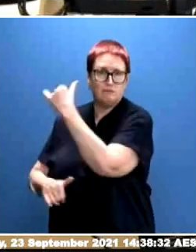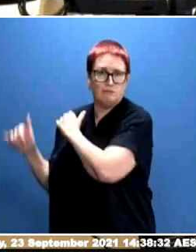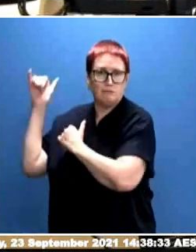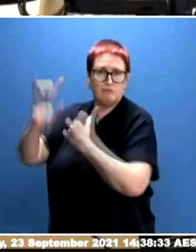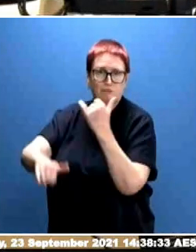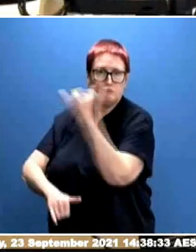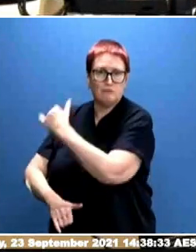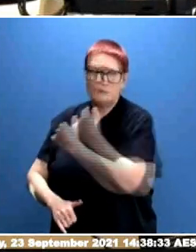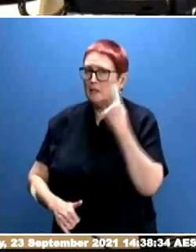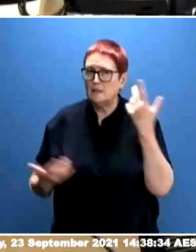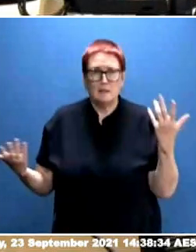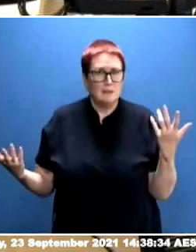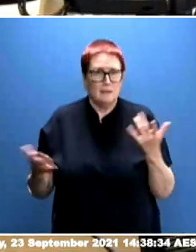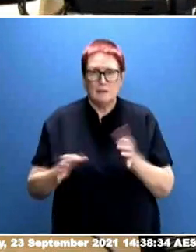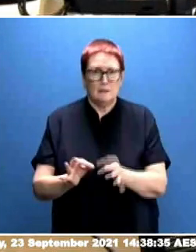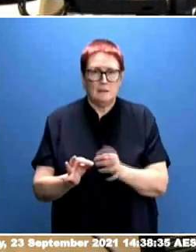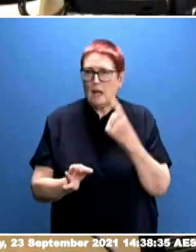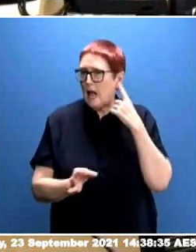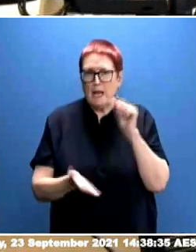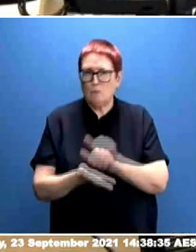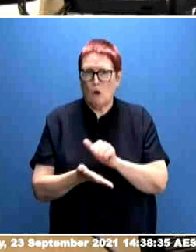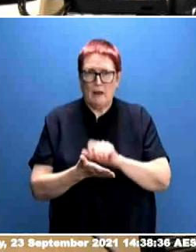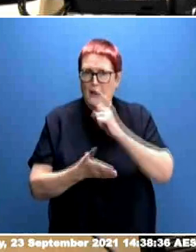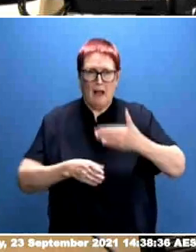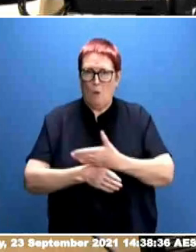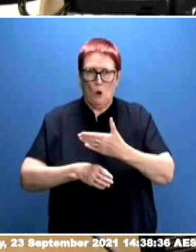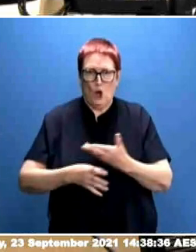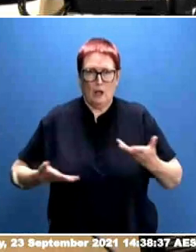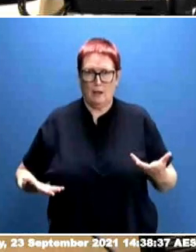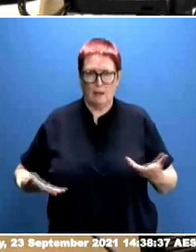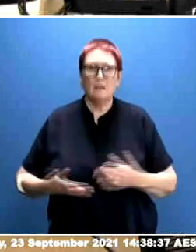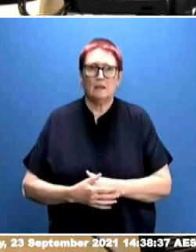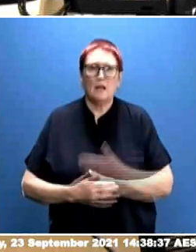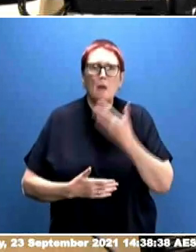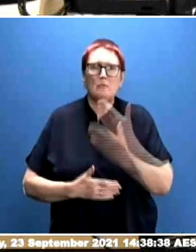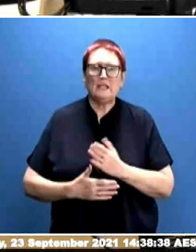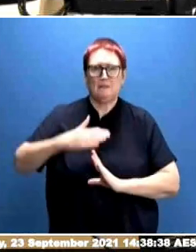hear properly and the interpreters are unable to perform their service. Can we have a short break, please?